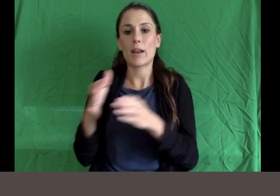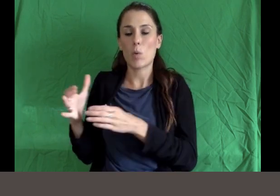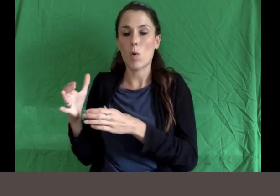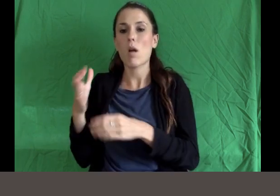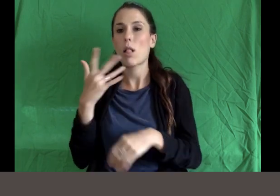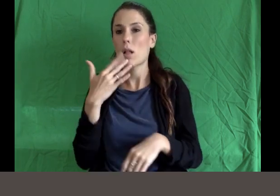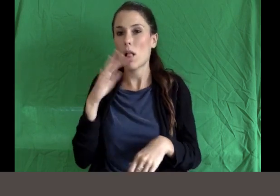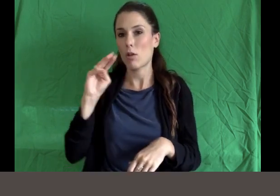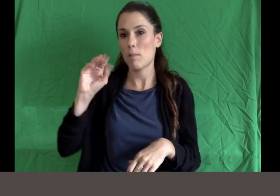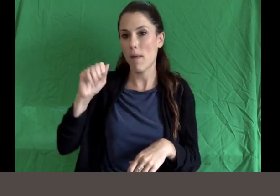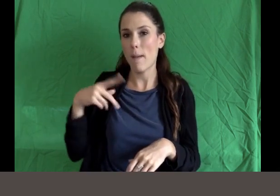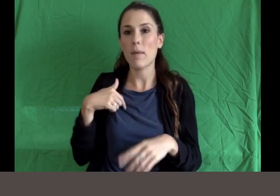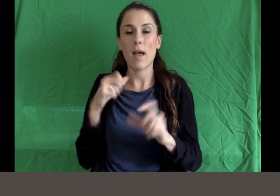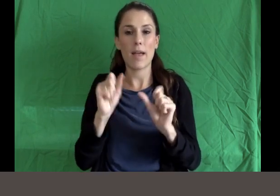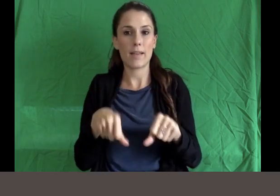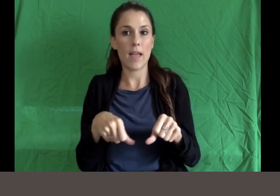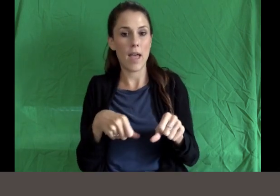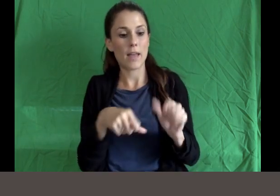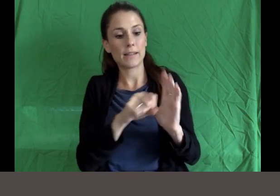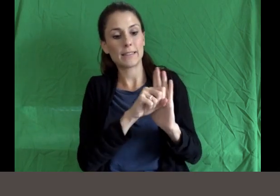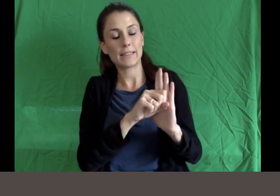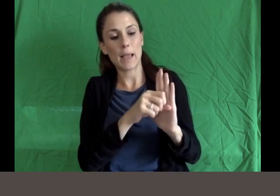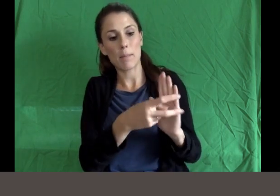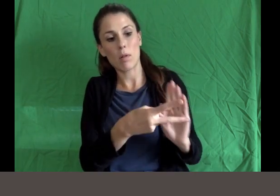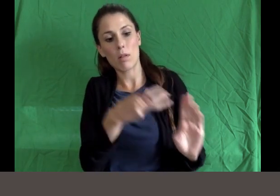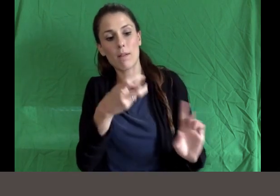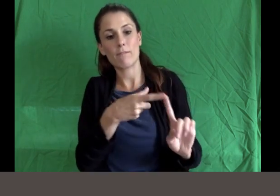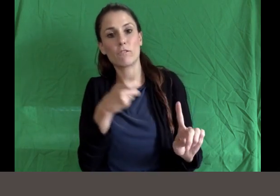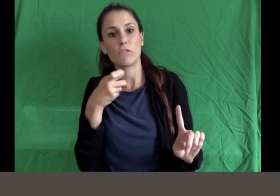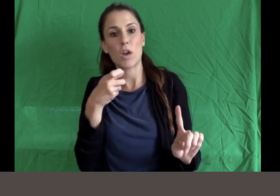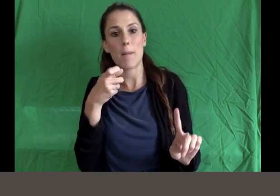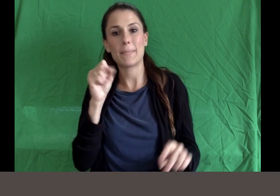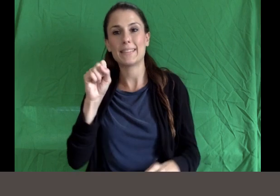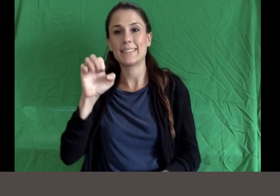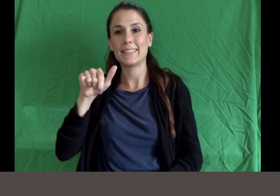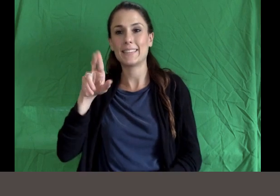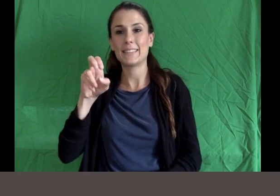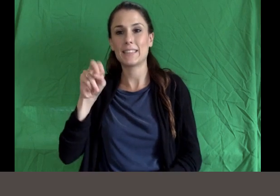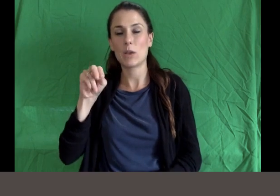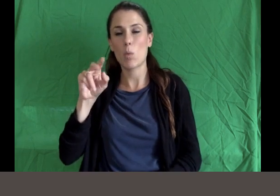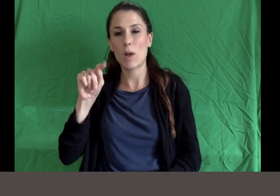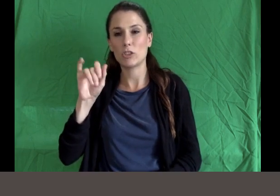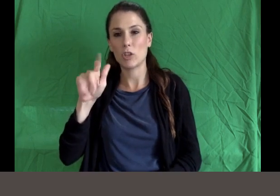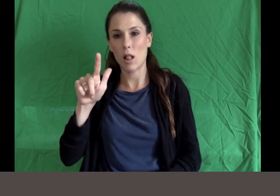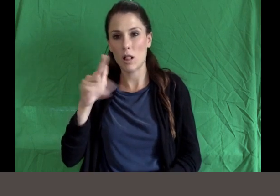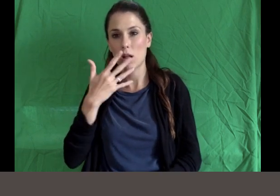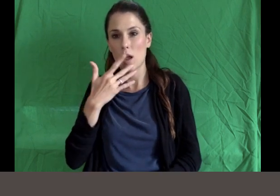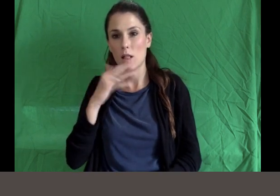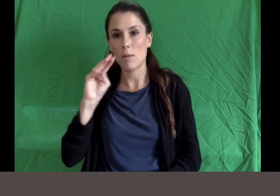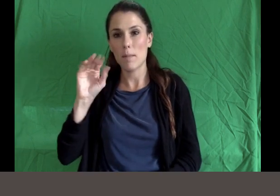I can sample from a sequential color map because there is an orderedness to my years here going